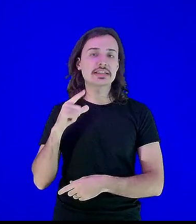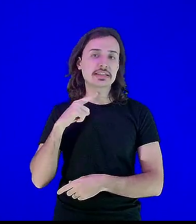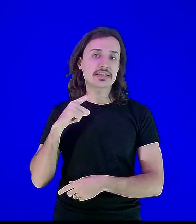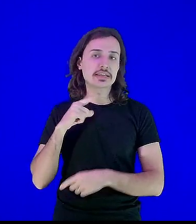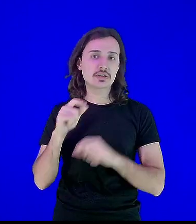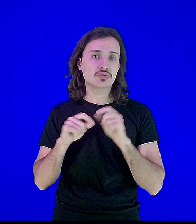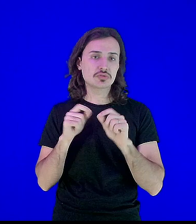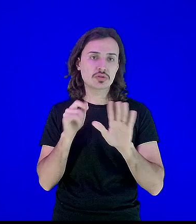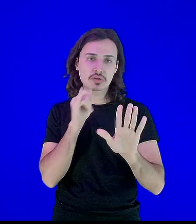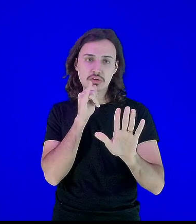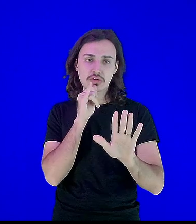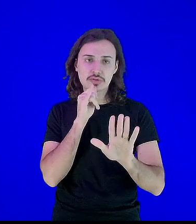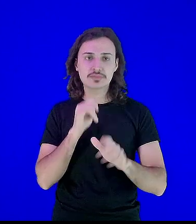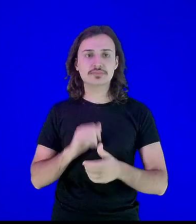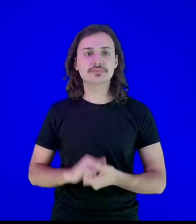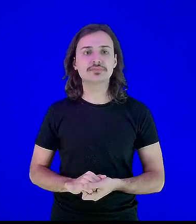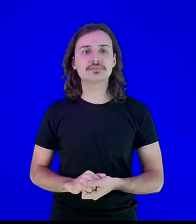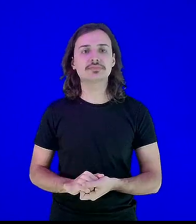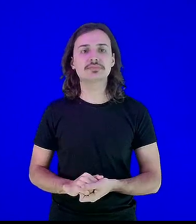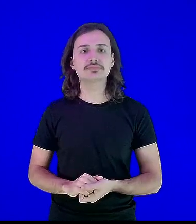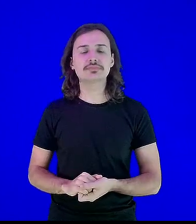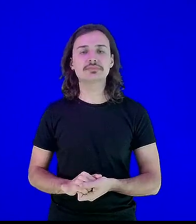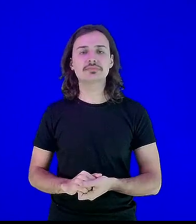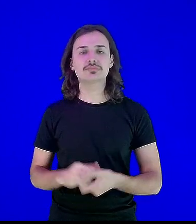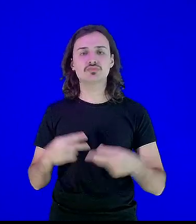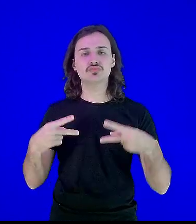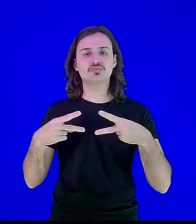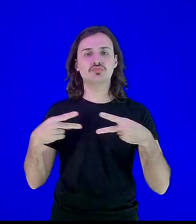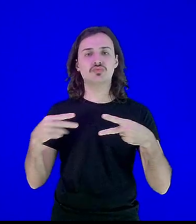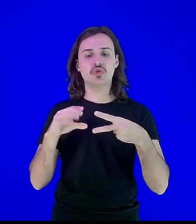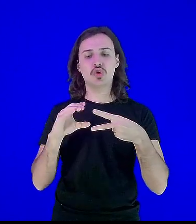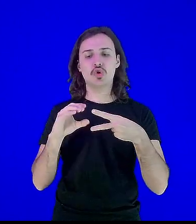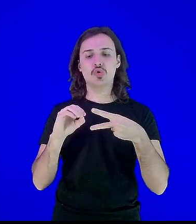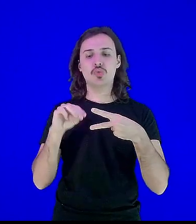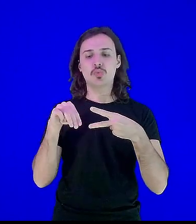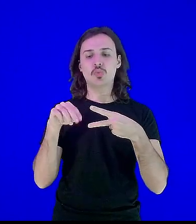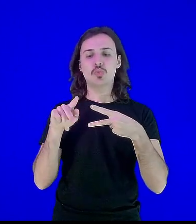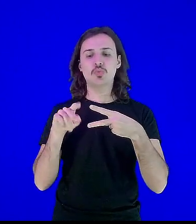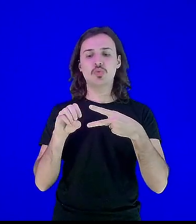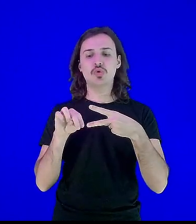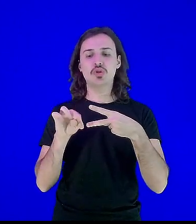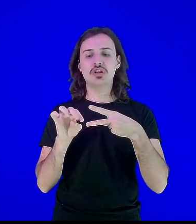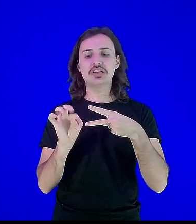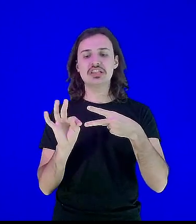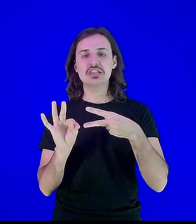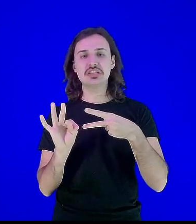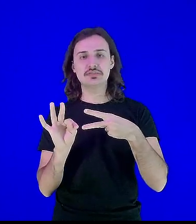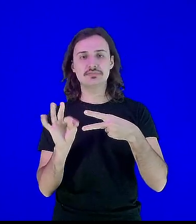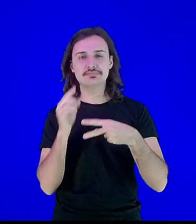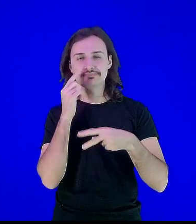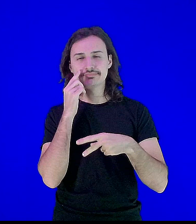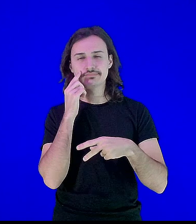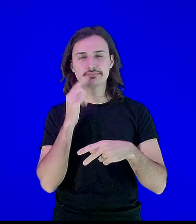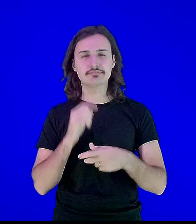for example "component", it may not work